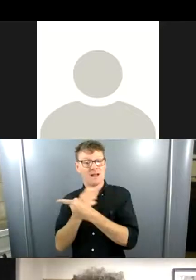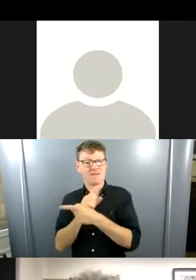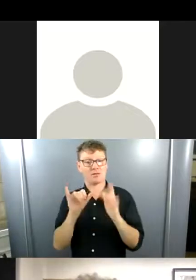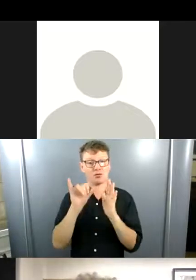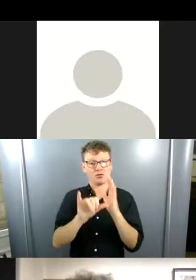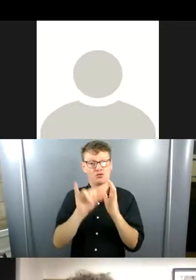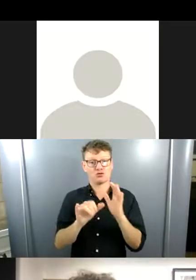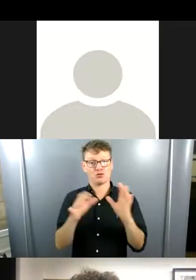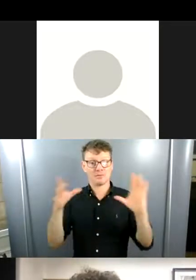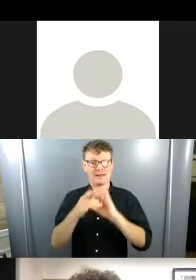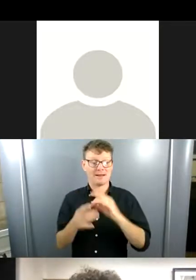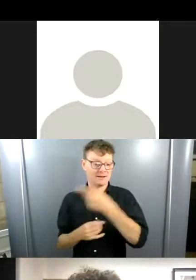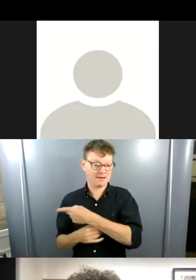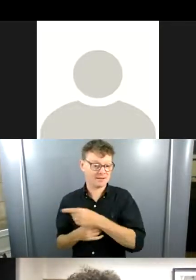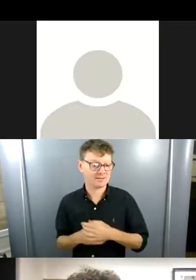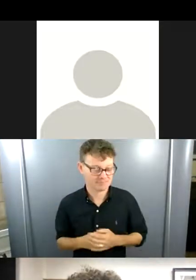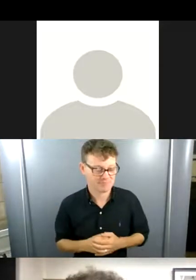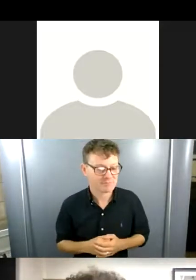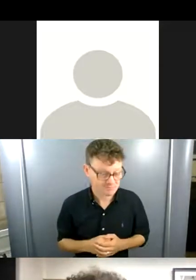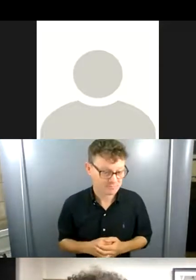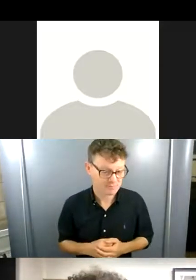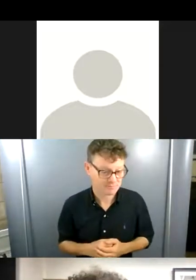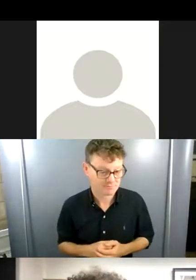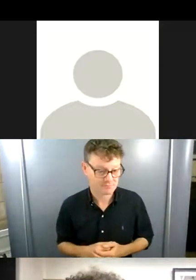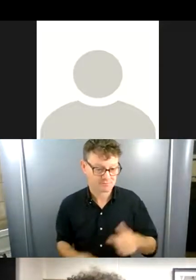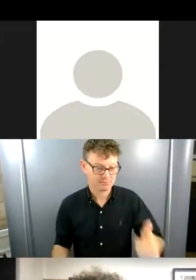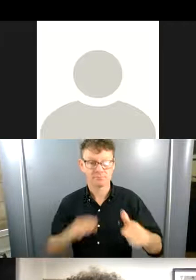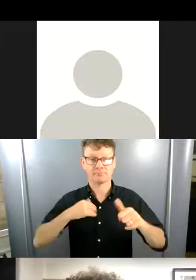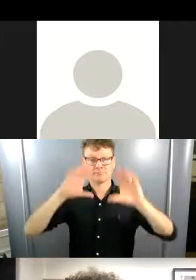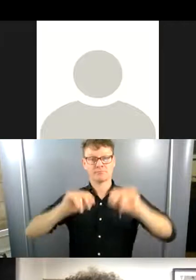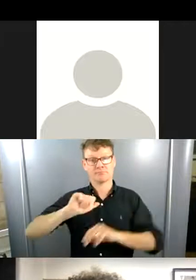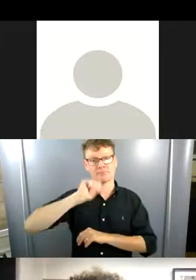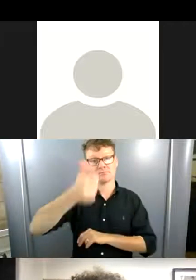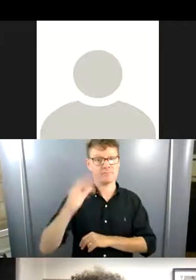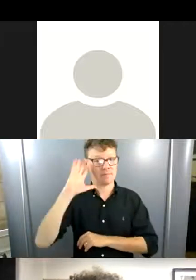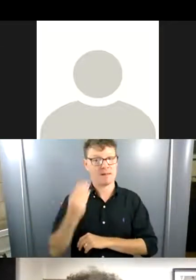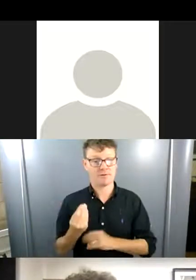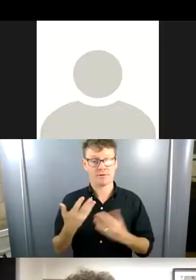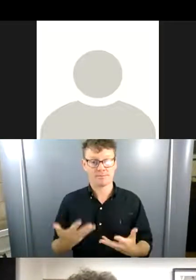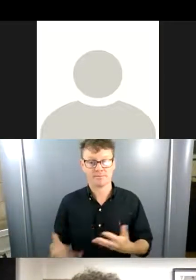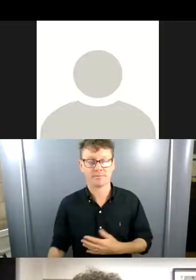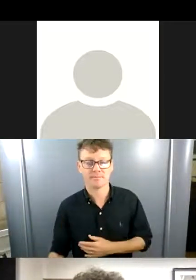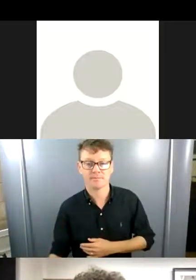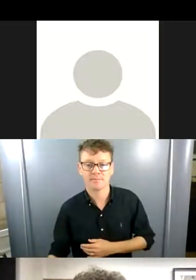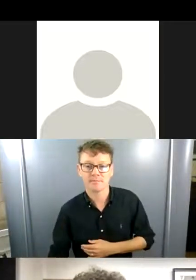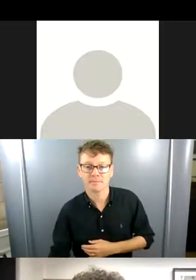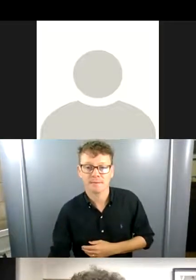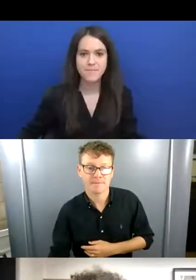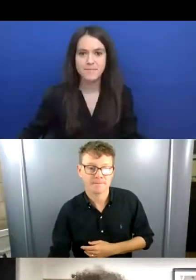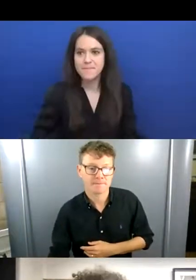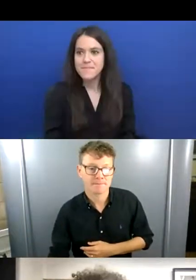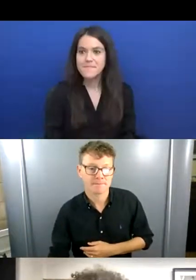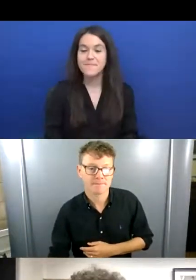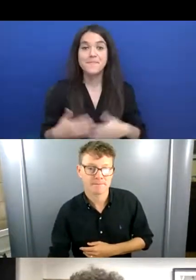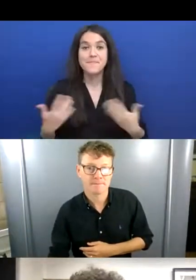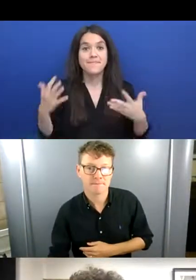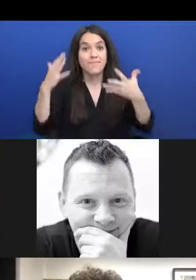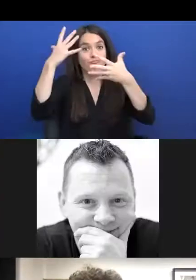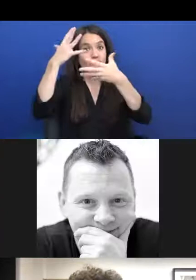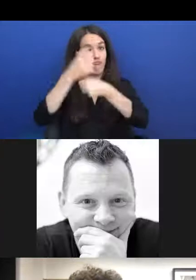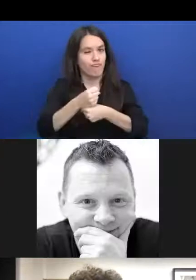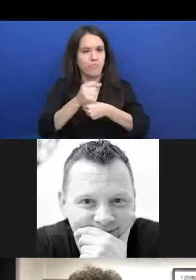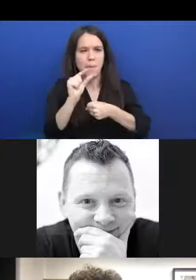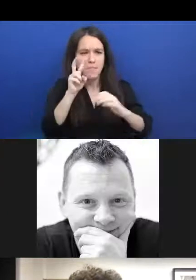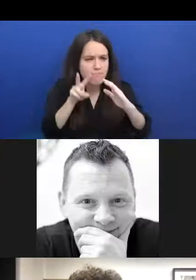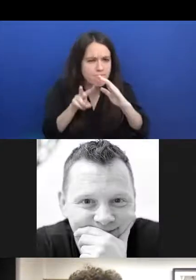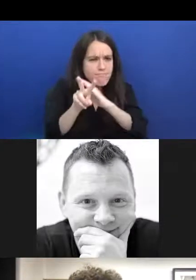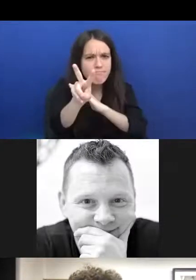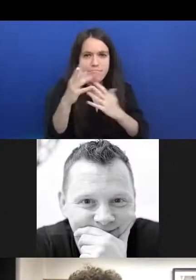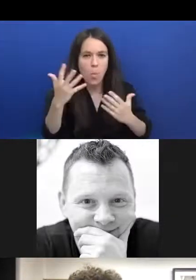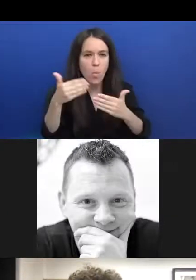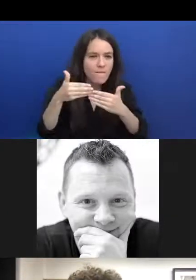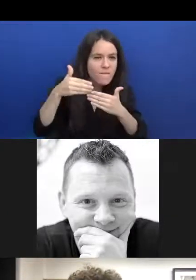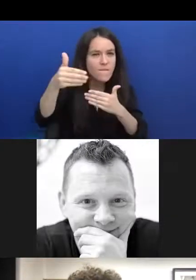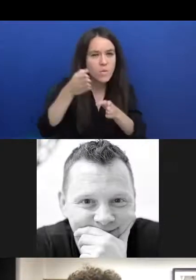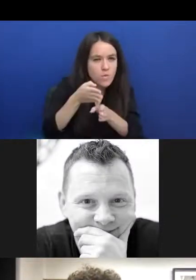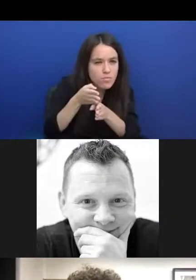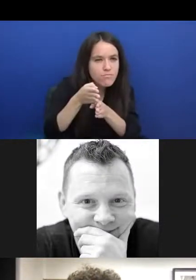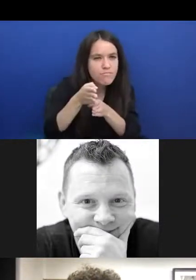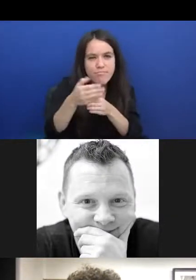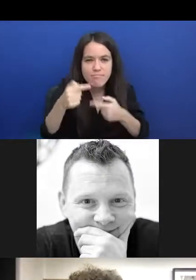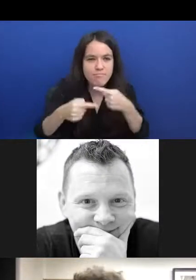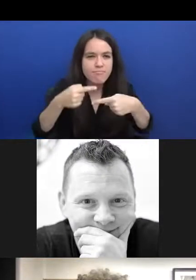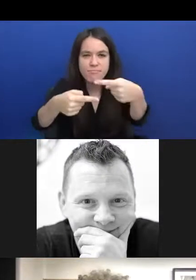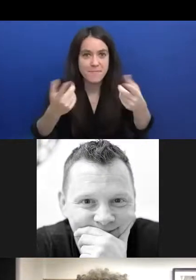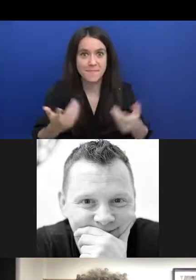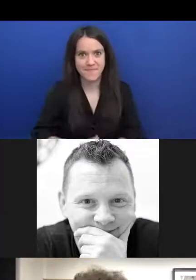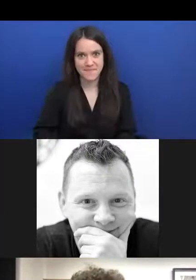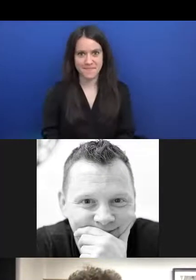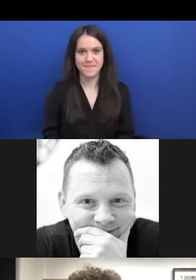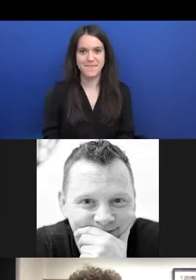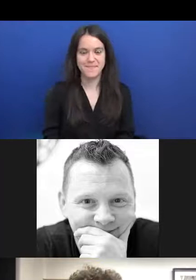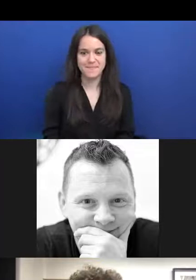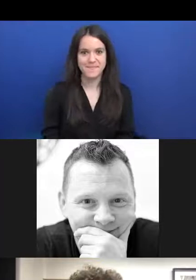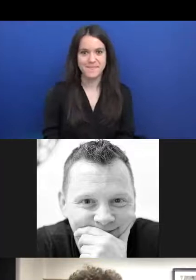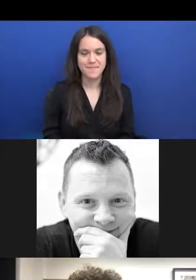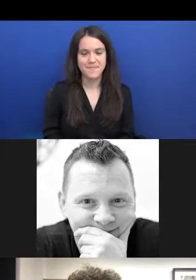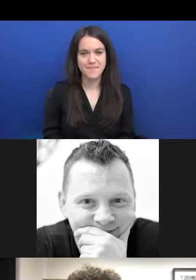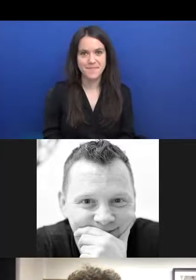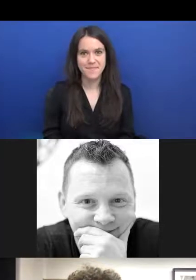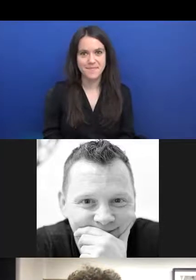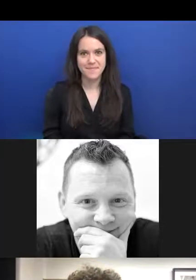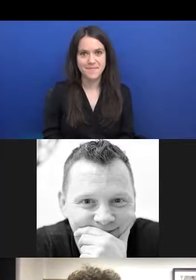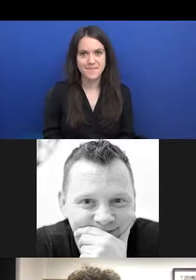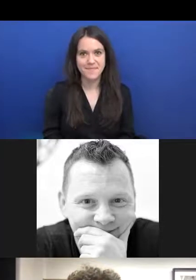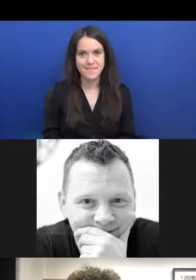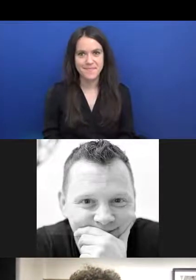so I’d like to conclude just by reflecting a bit on where the field's going and where it's been